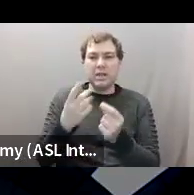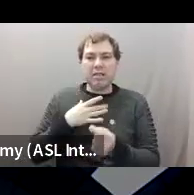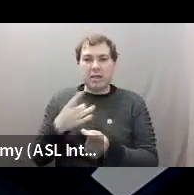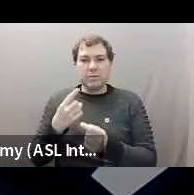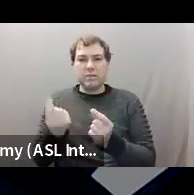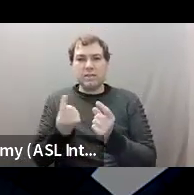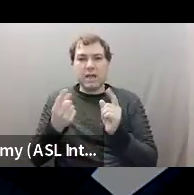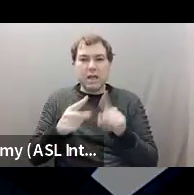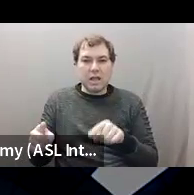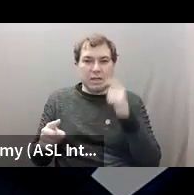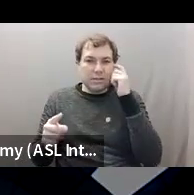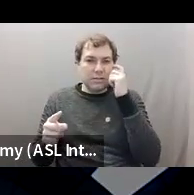Linda Pogue: activities, events, and so on.